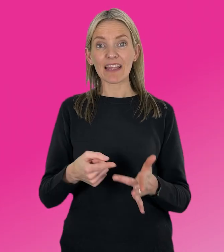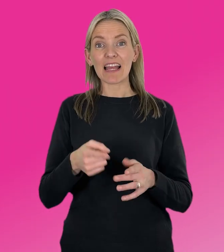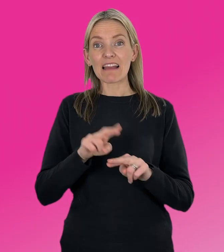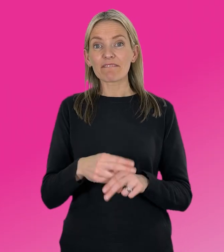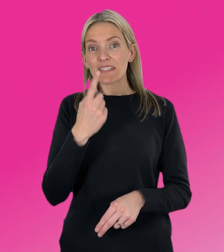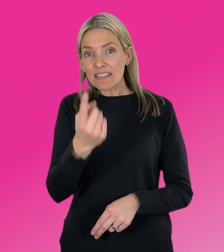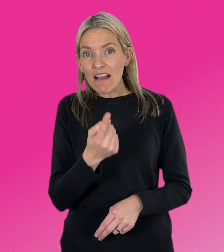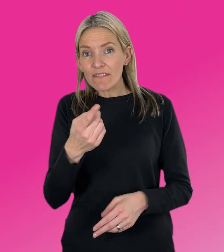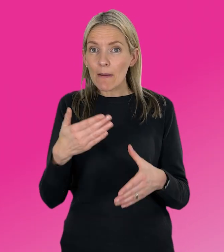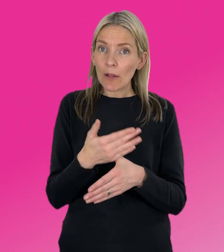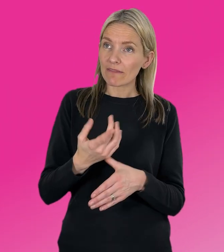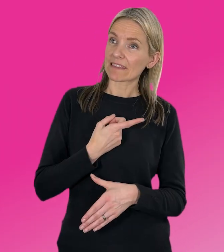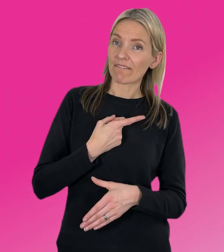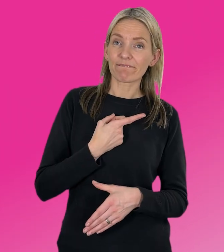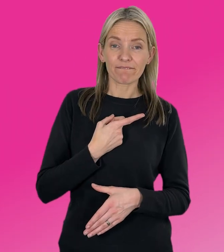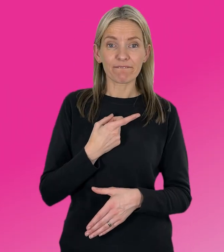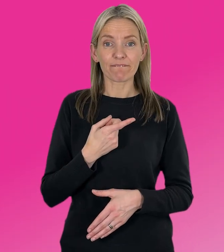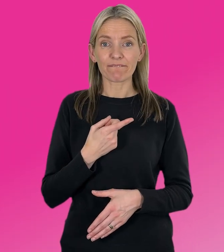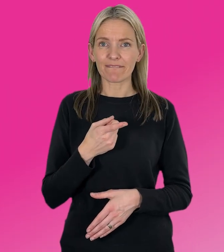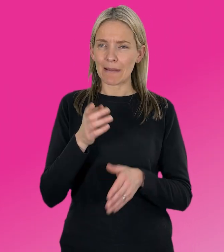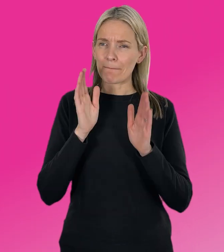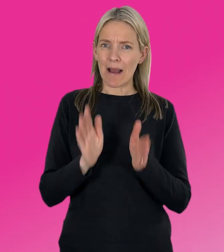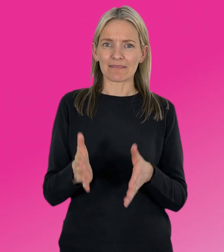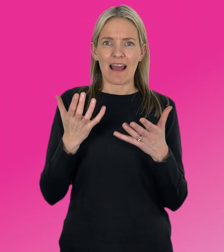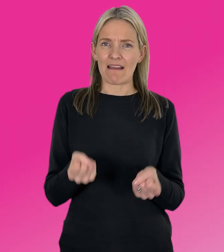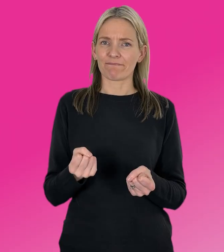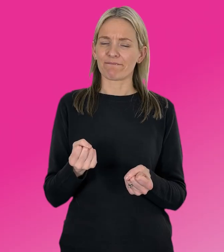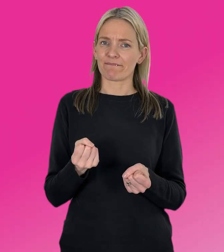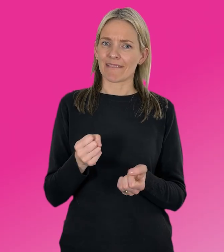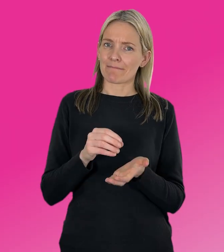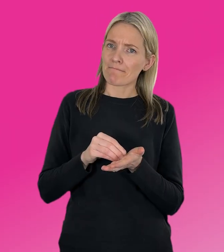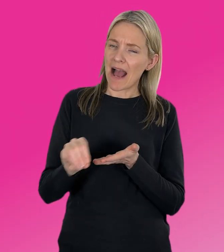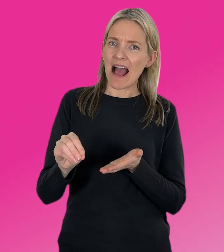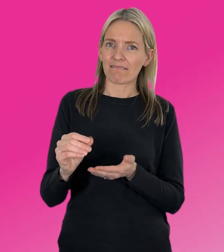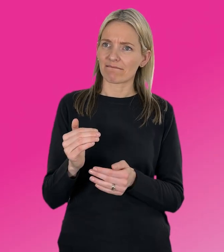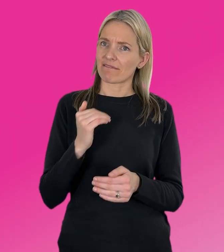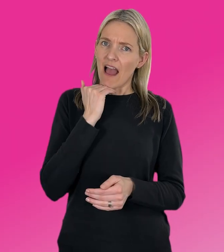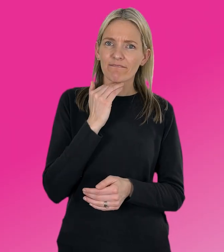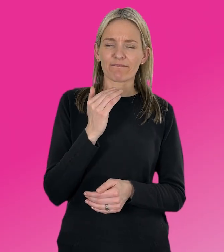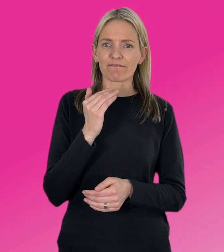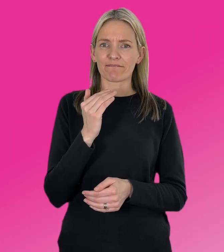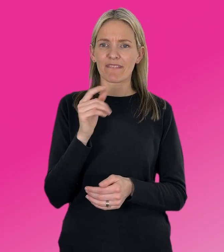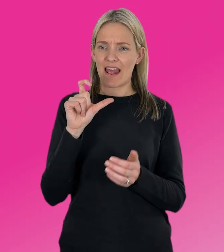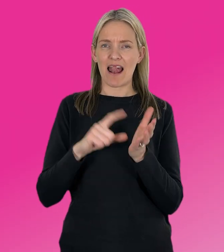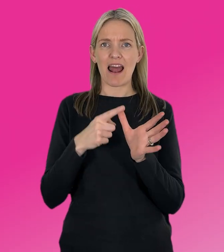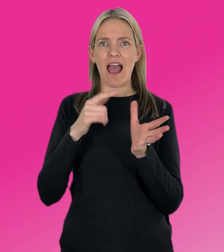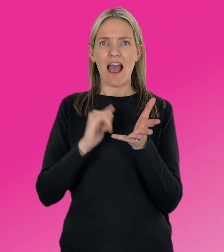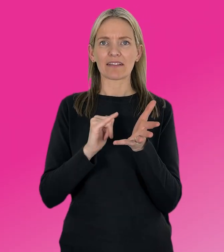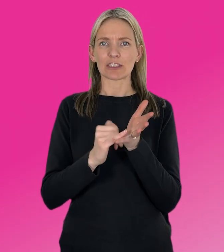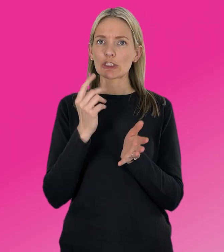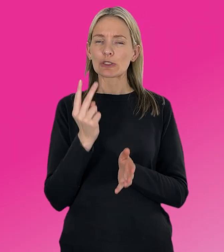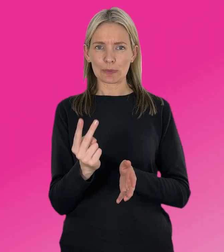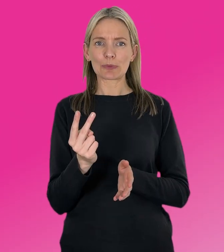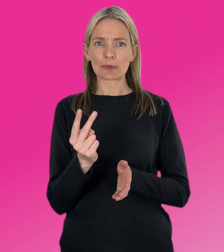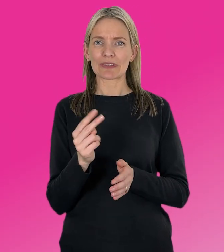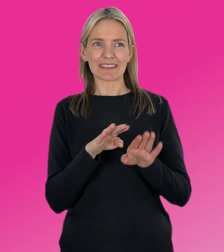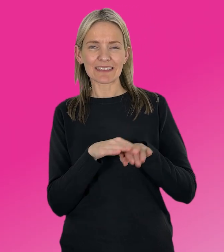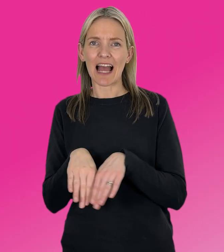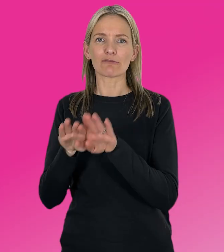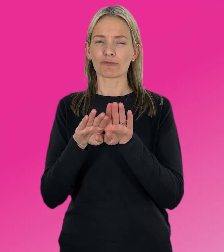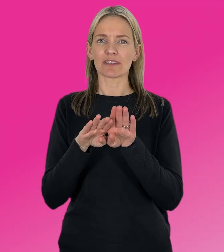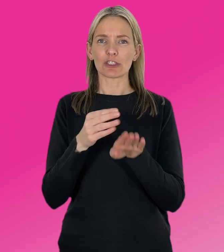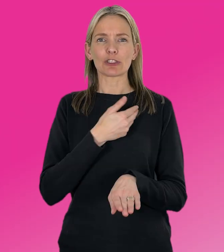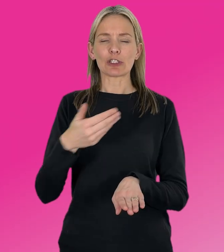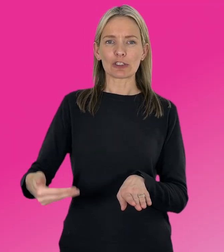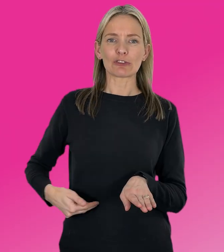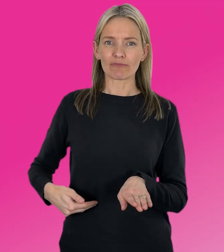If you are self-employed, you must have paid enough Class 2 National Insurance contributions